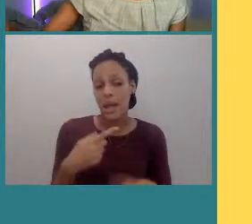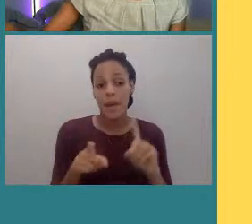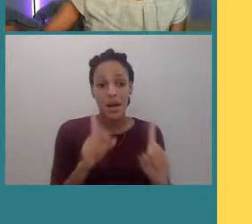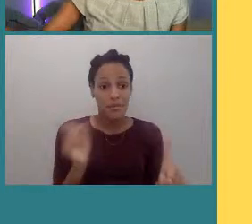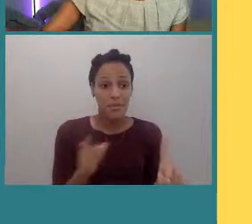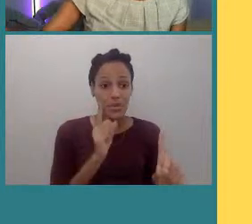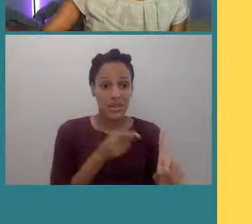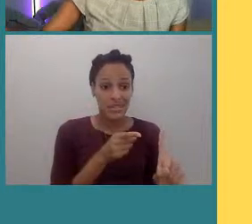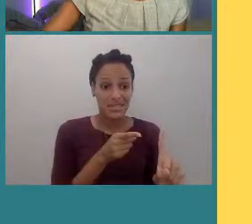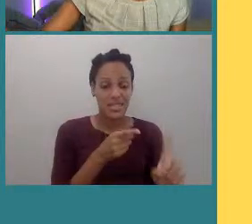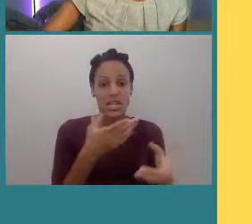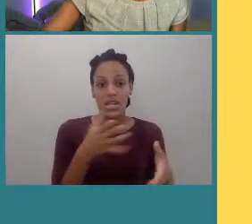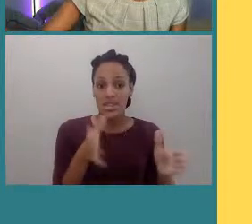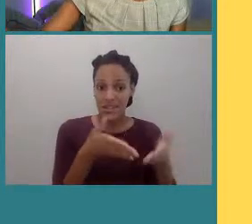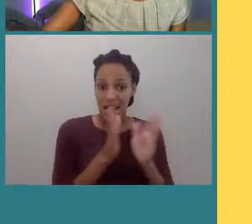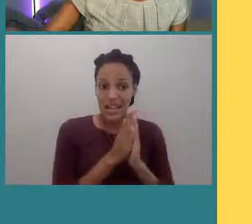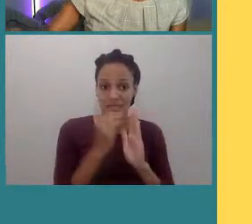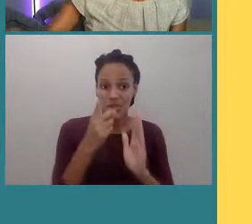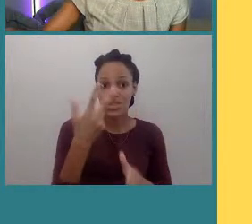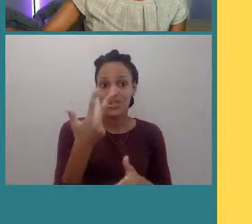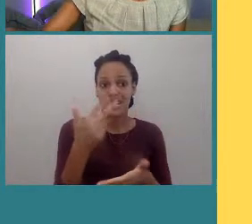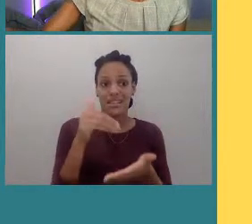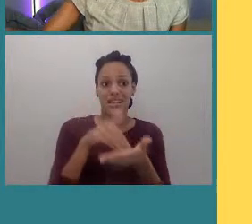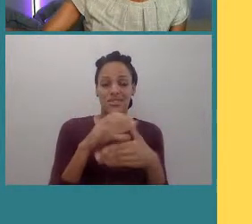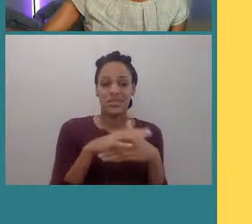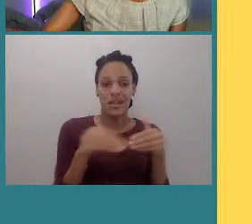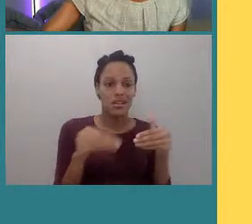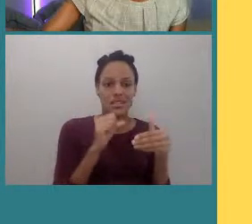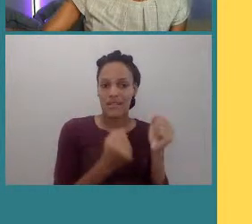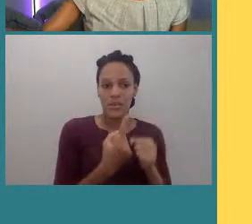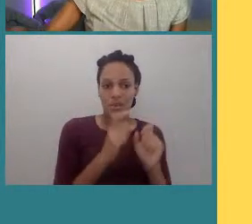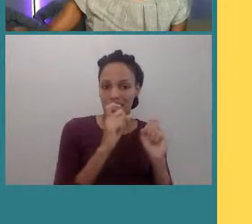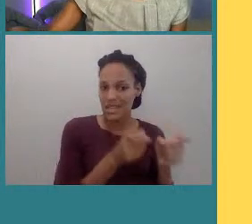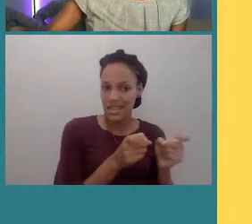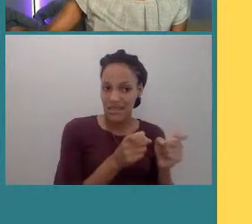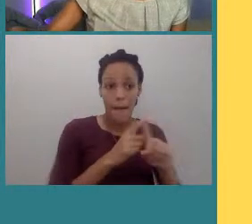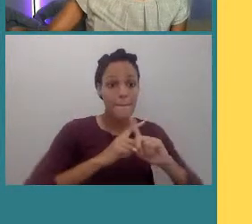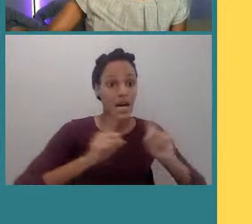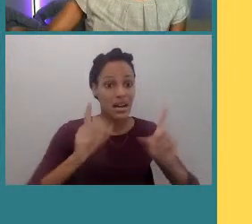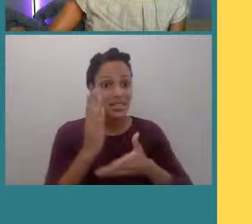Whisper and was able to collaborate with a Black song writer and producer. This is not